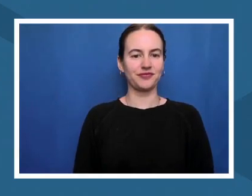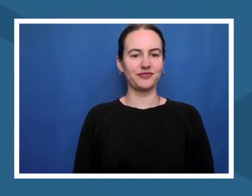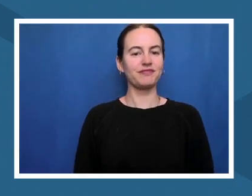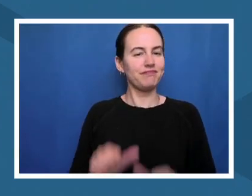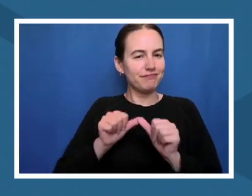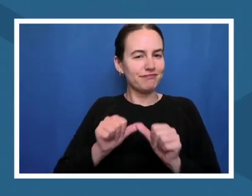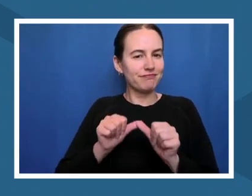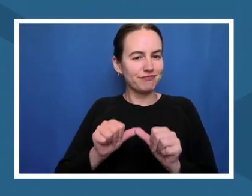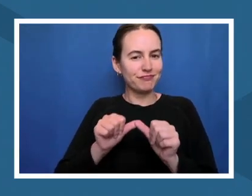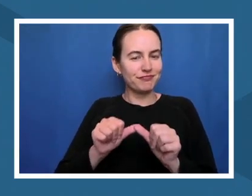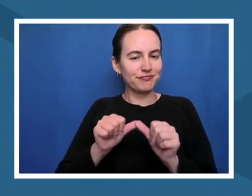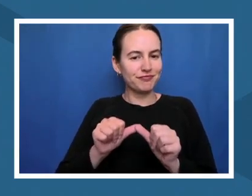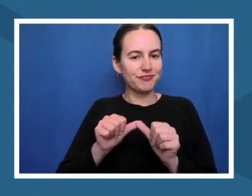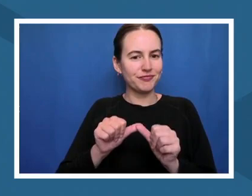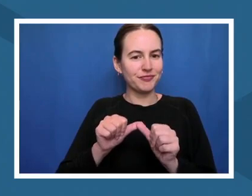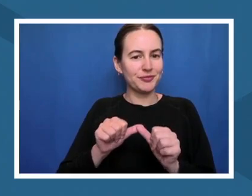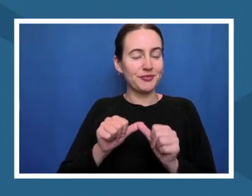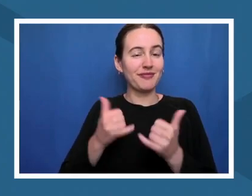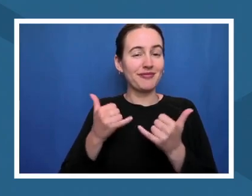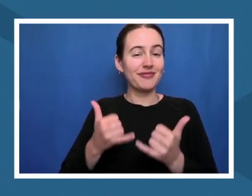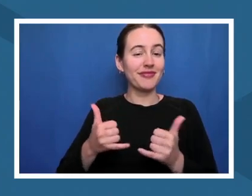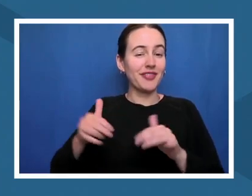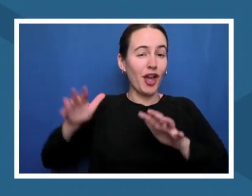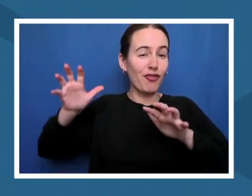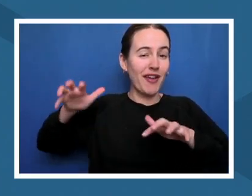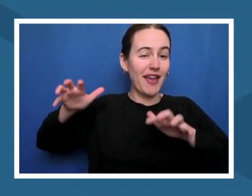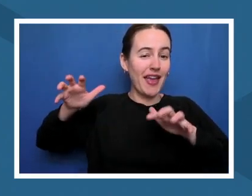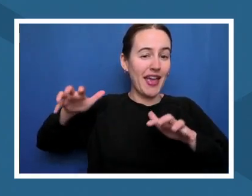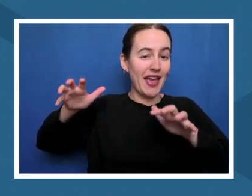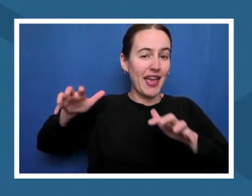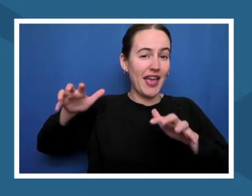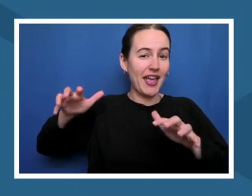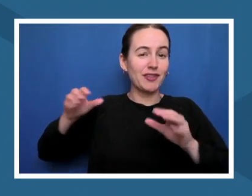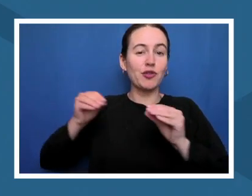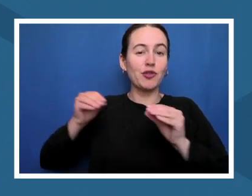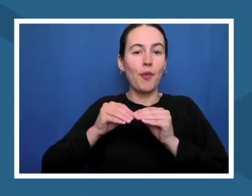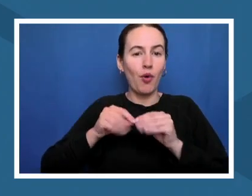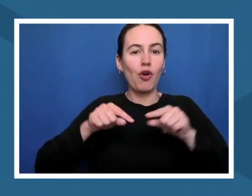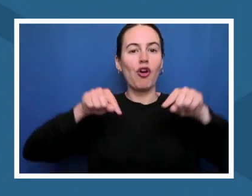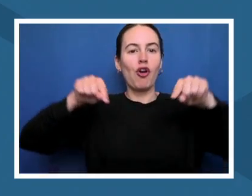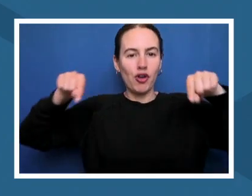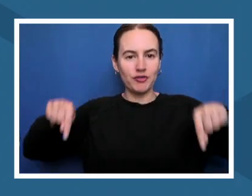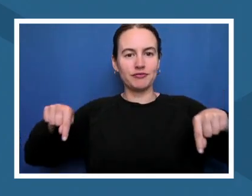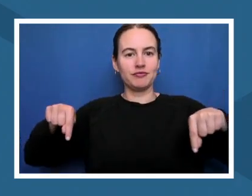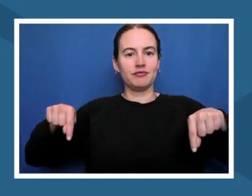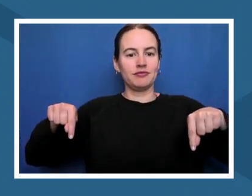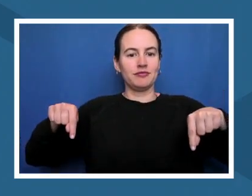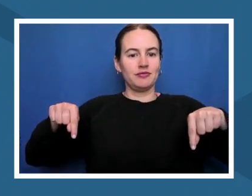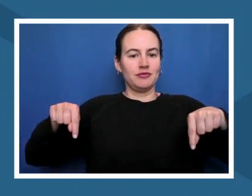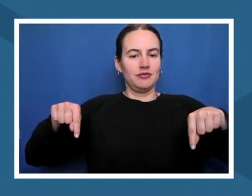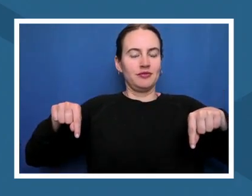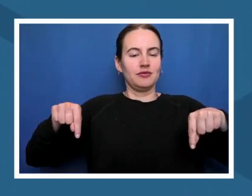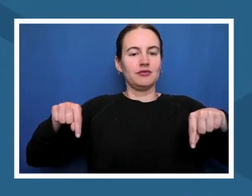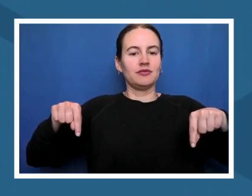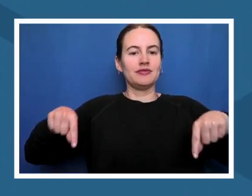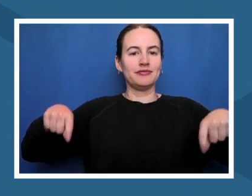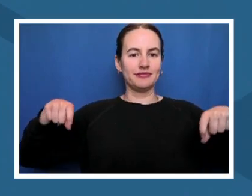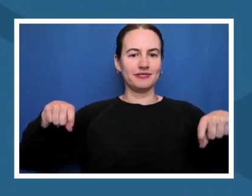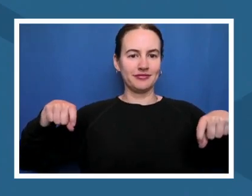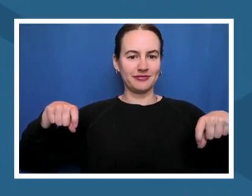a heavy rain cloud so step your feet out